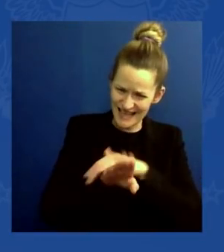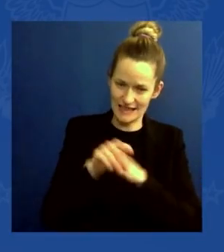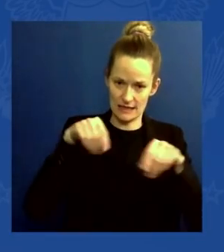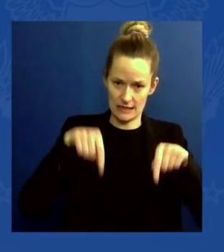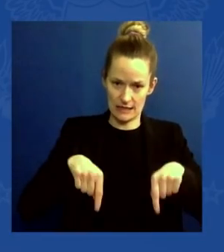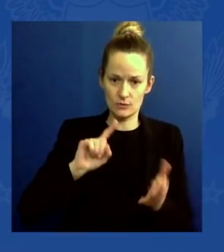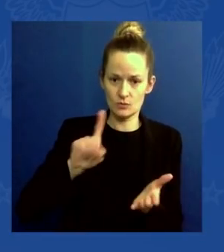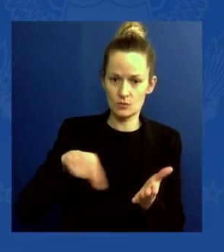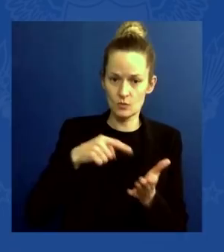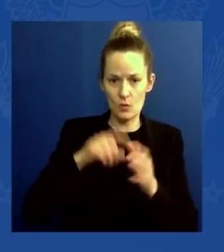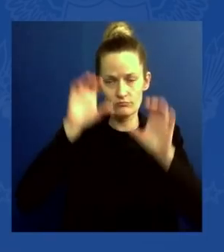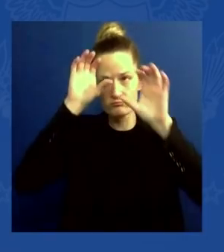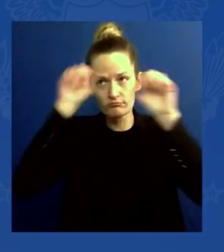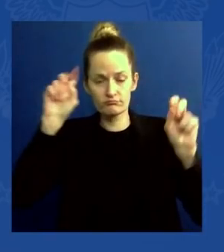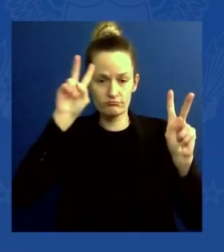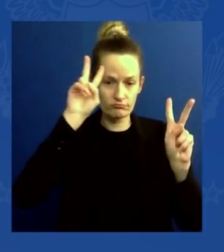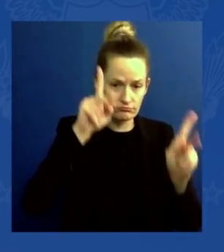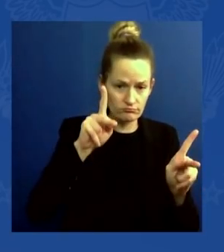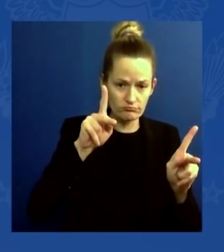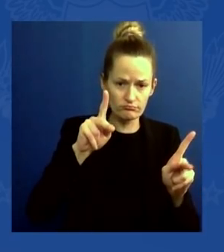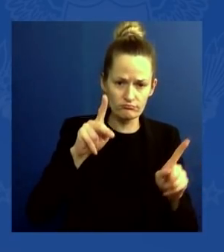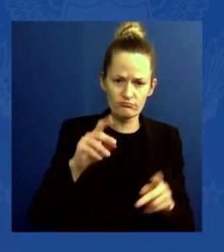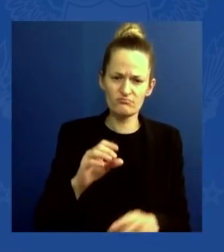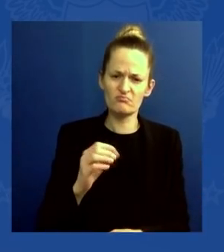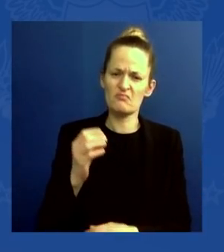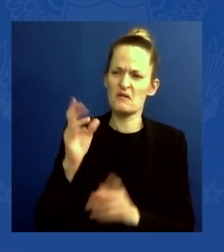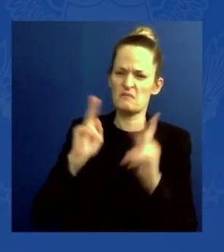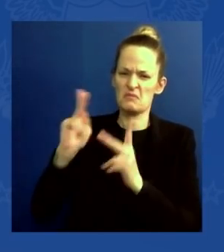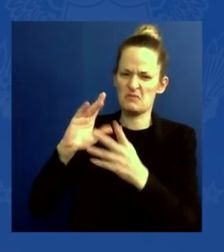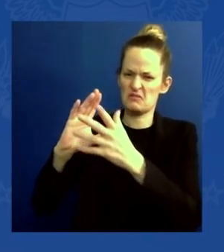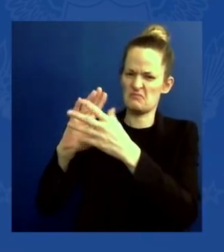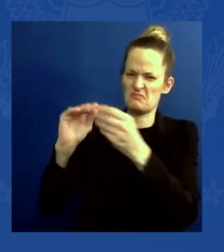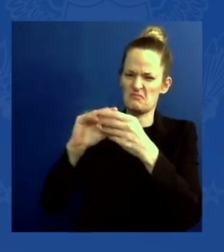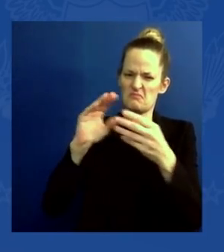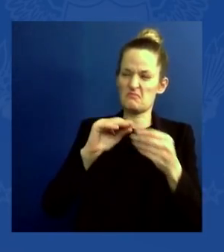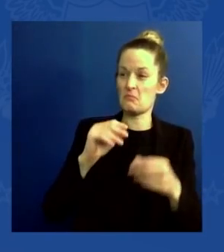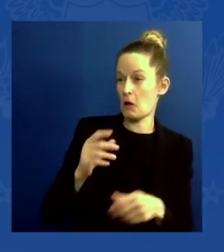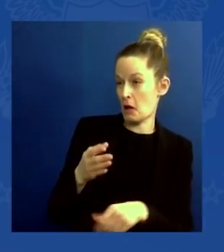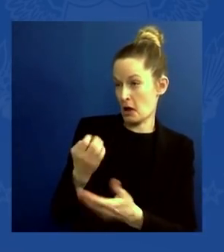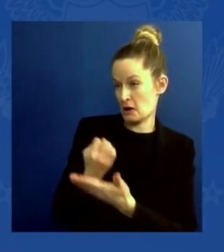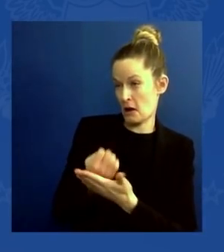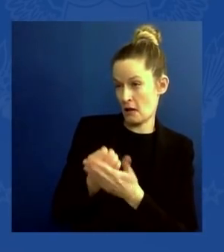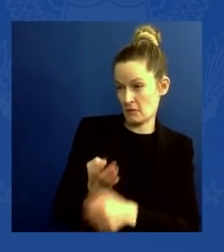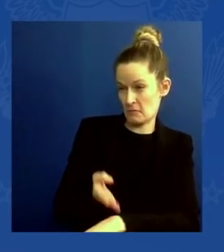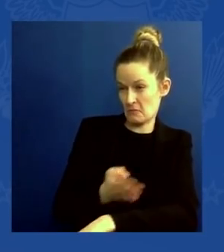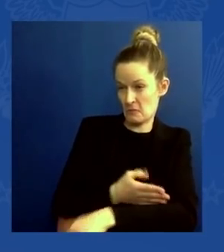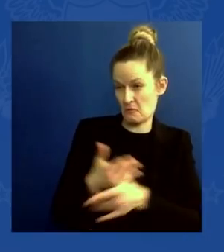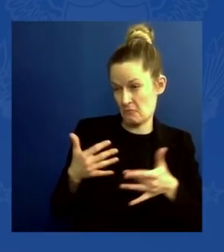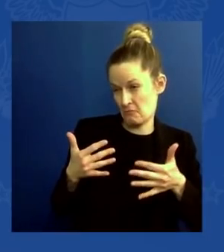Remember? Remember when they told me there was no way I could get, you know, 2 million shots a day